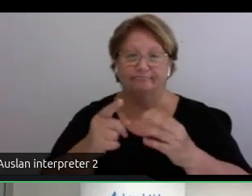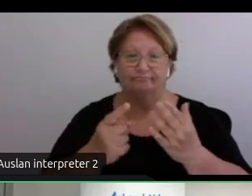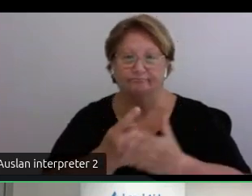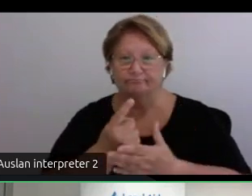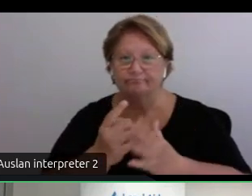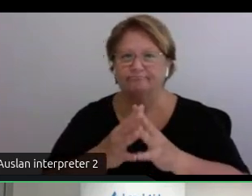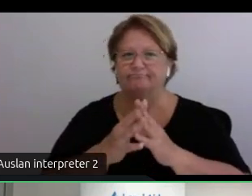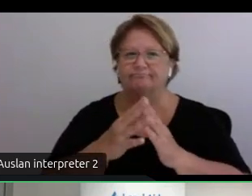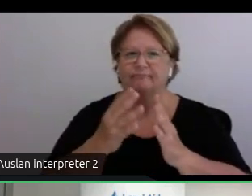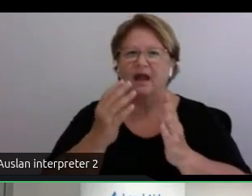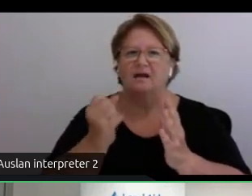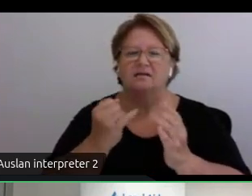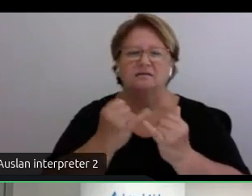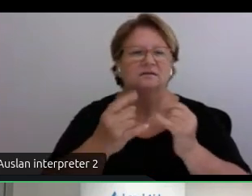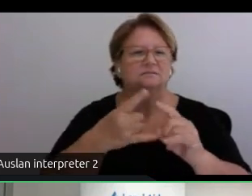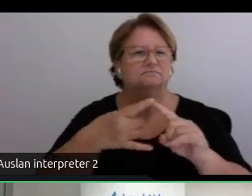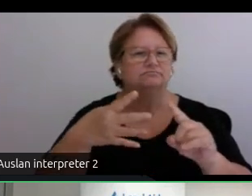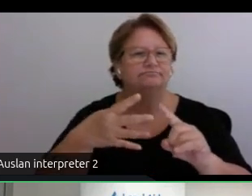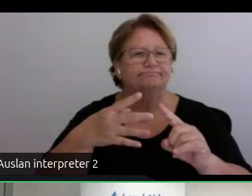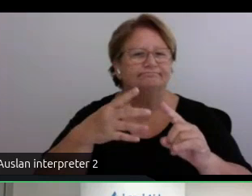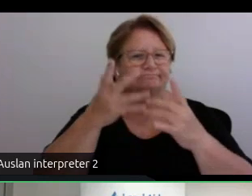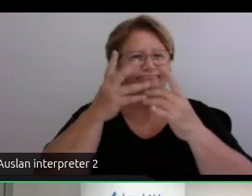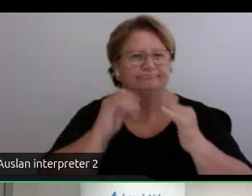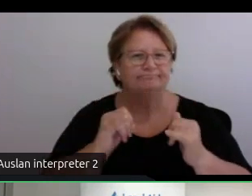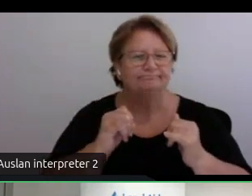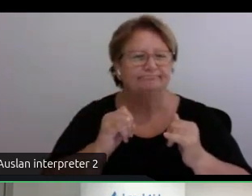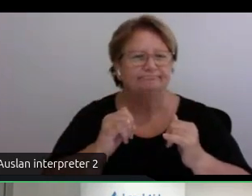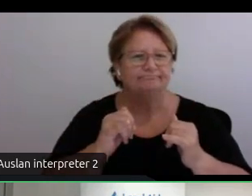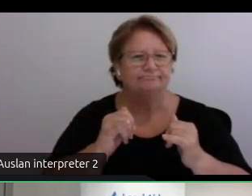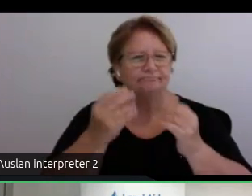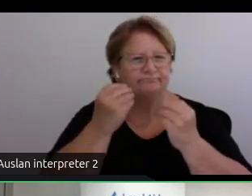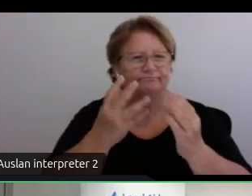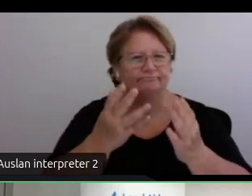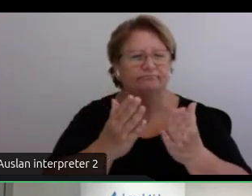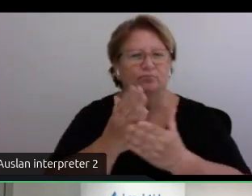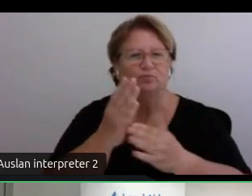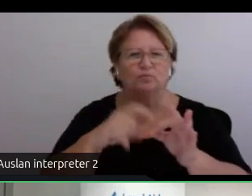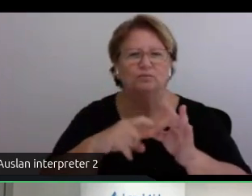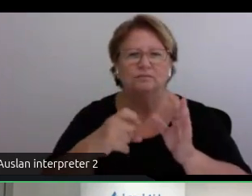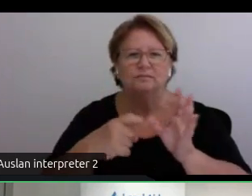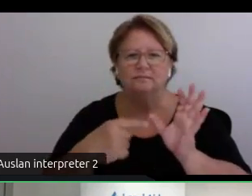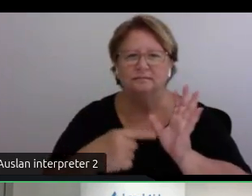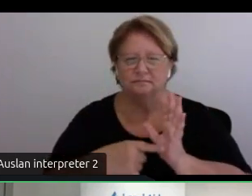worth getting some specific legal advice around how to pursue that through. In Queensland QCAT